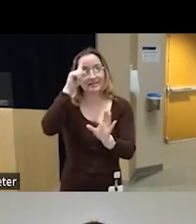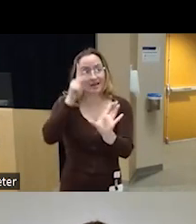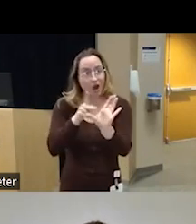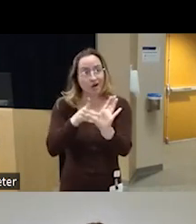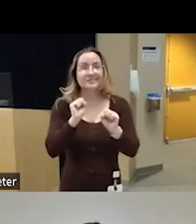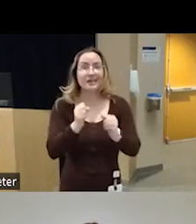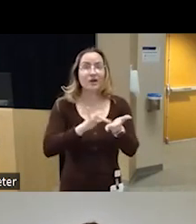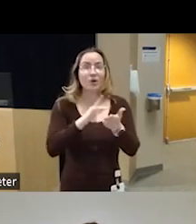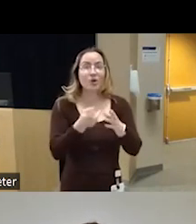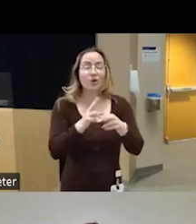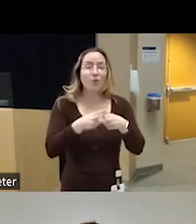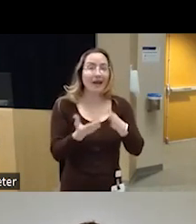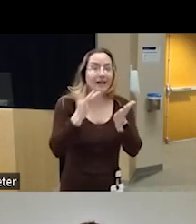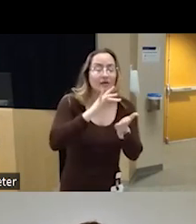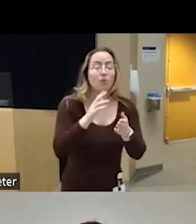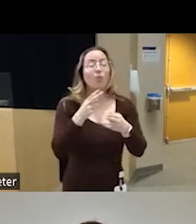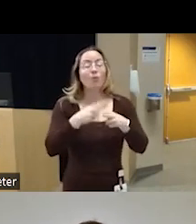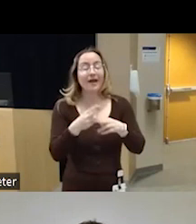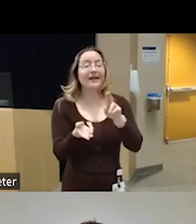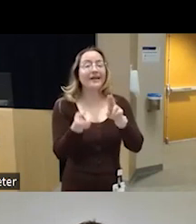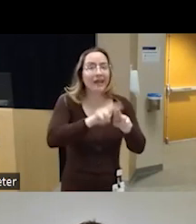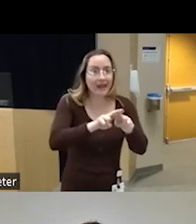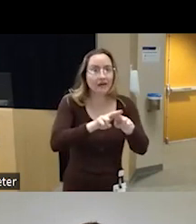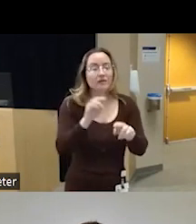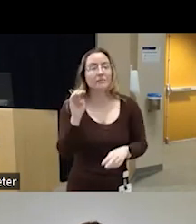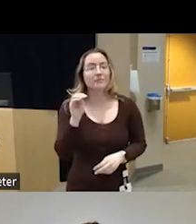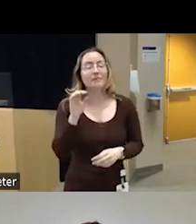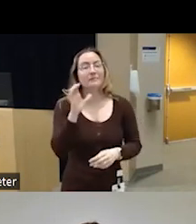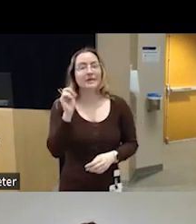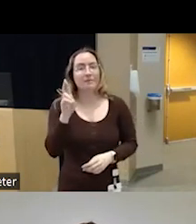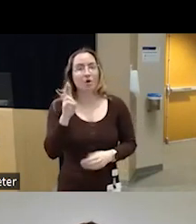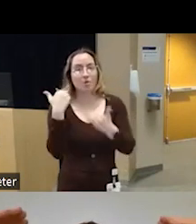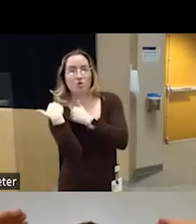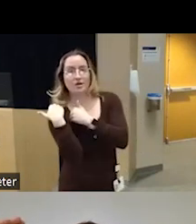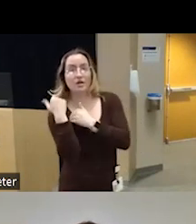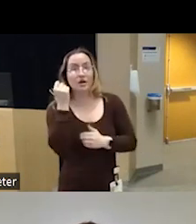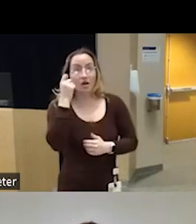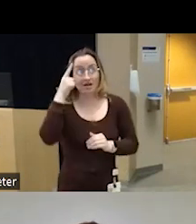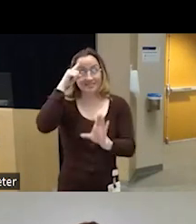Metabolic burden they also reduce psychotic stress. So as you're